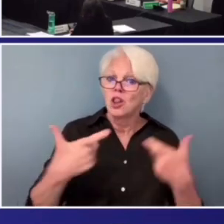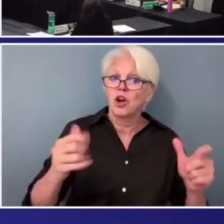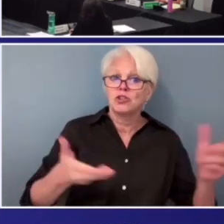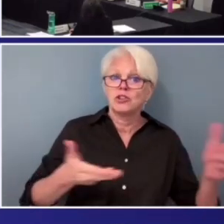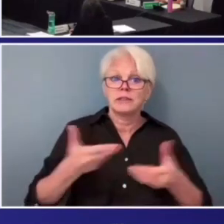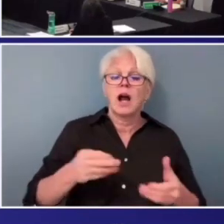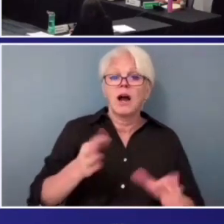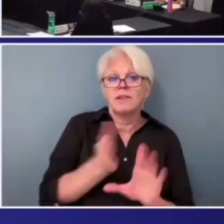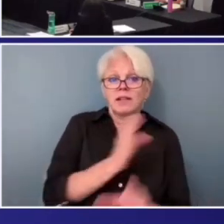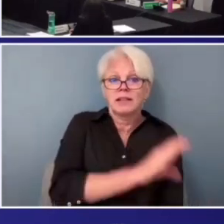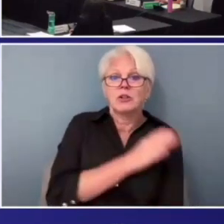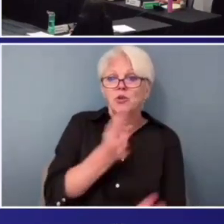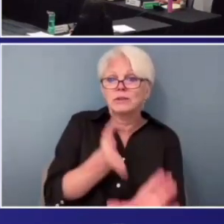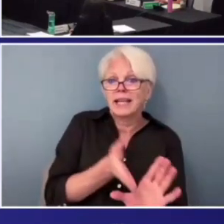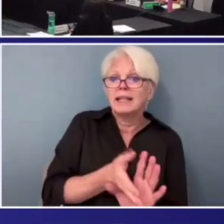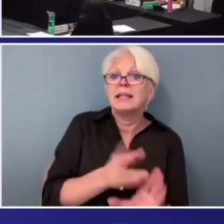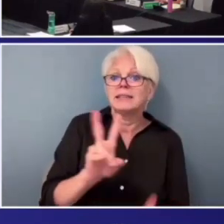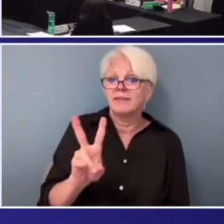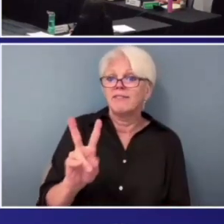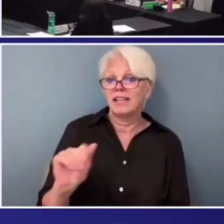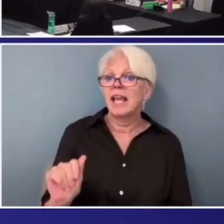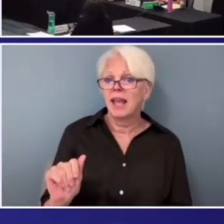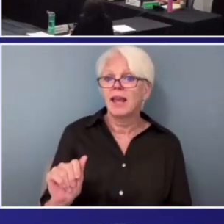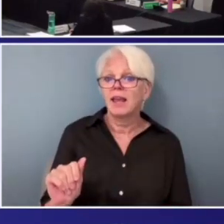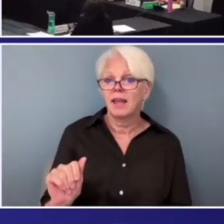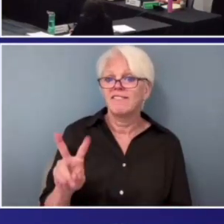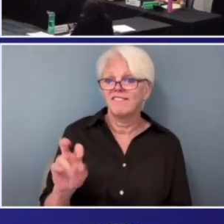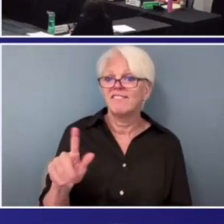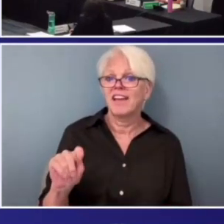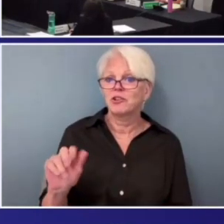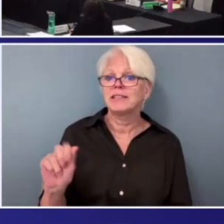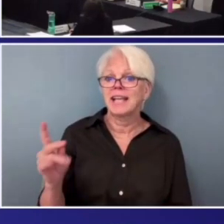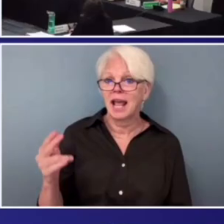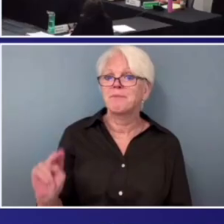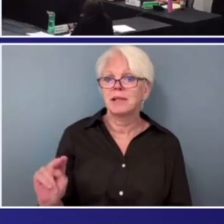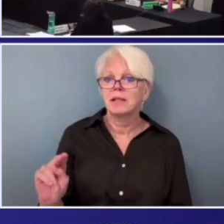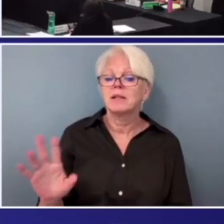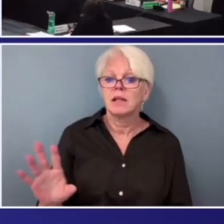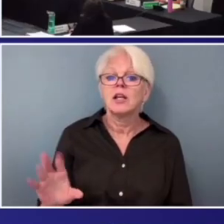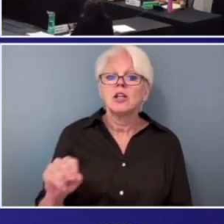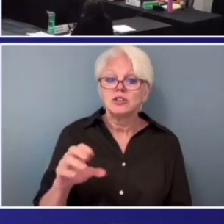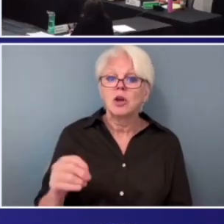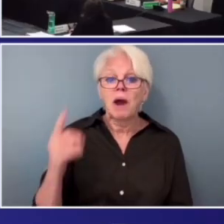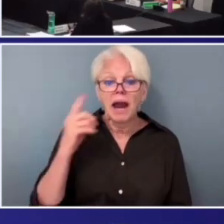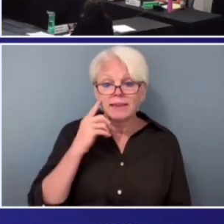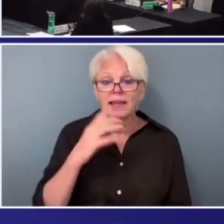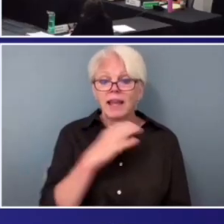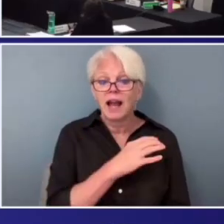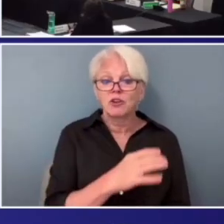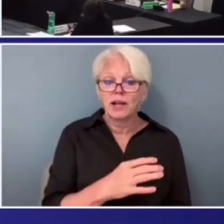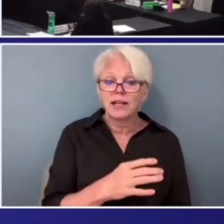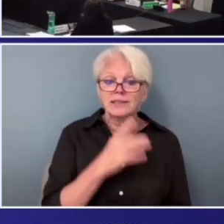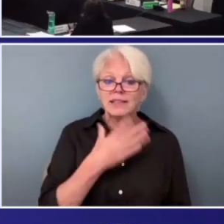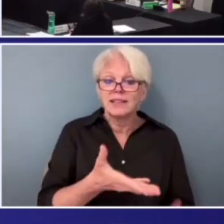Congress is literally inviting us to expand on an antiquated list. And for today's country's challenges,